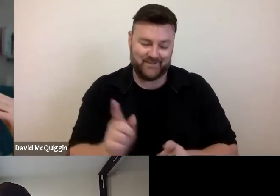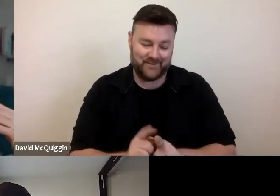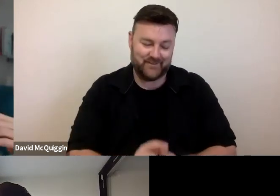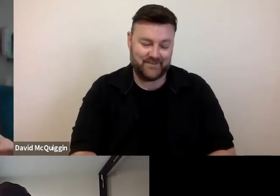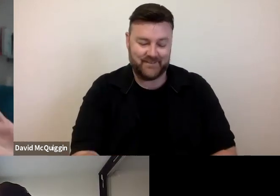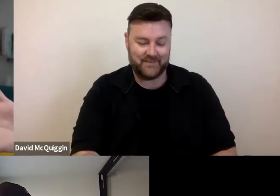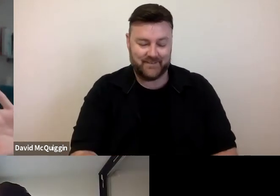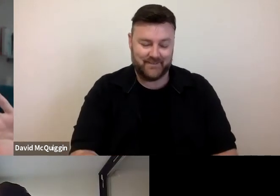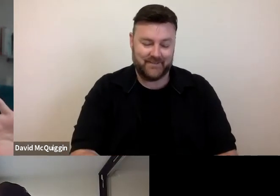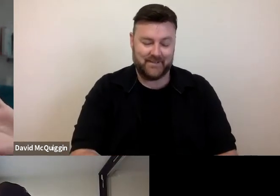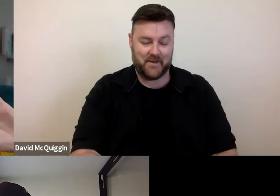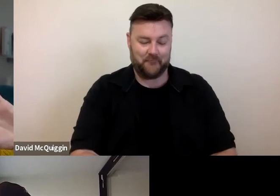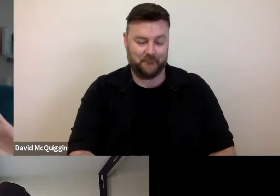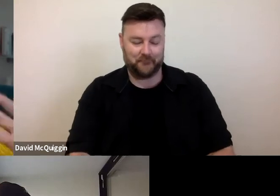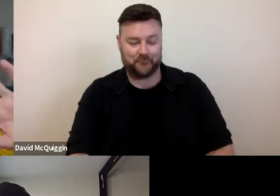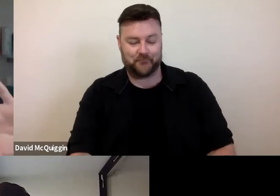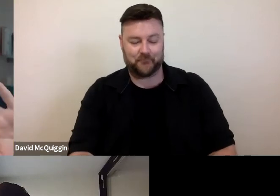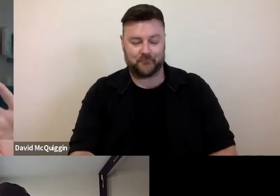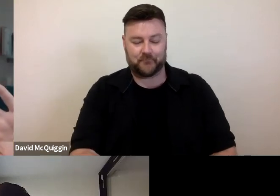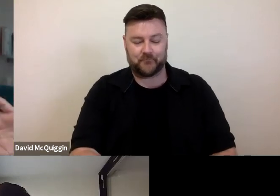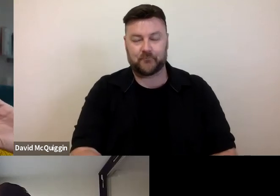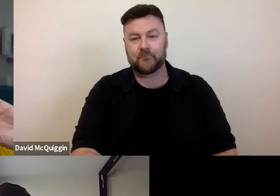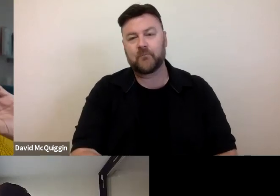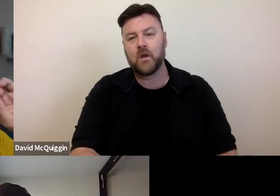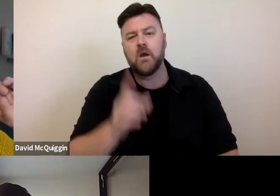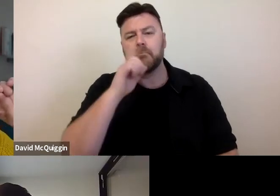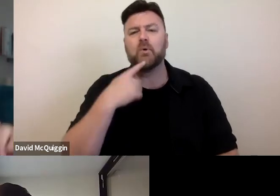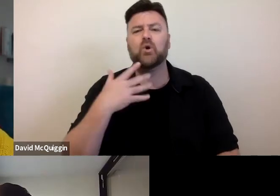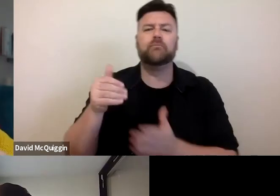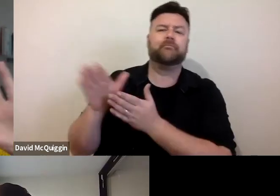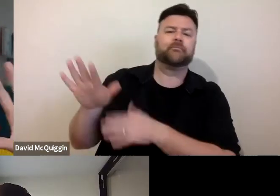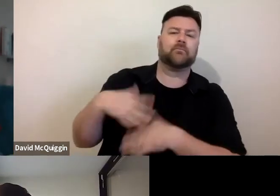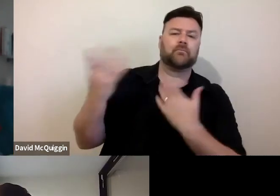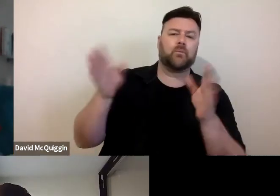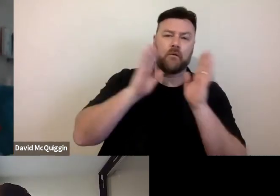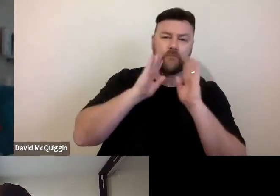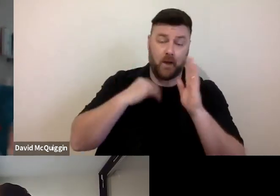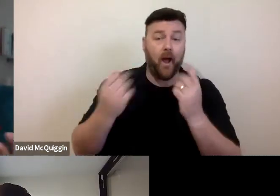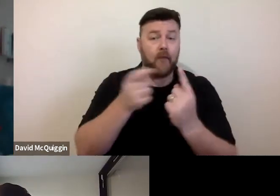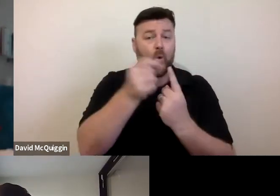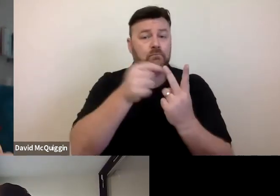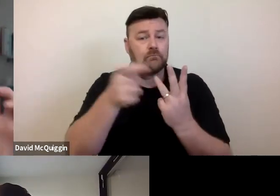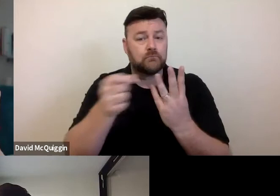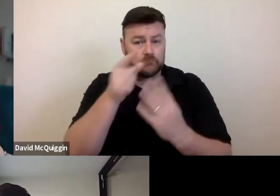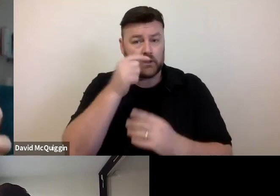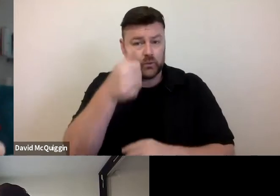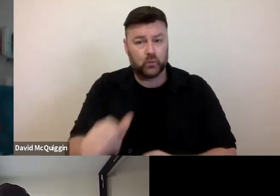who reject Facebook, there are other options. And what happens with